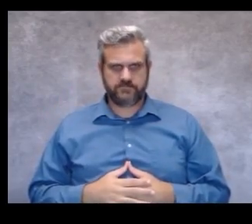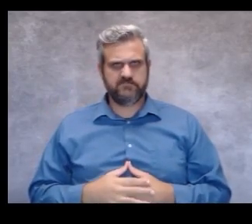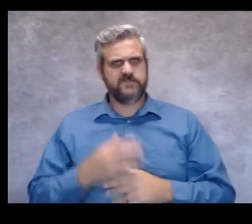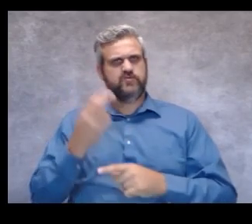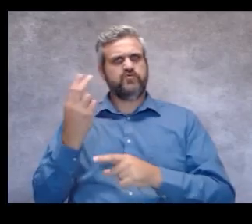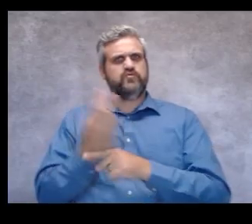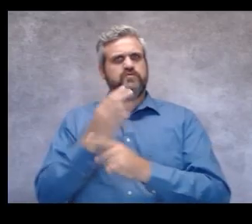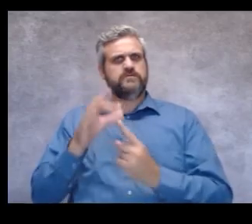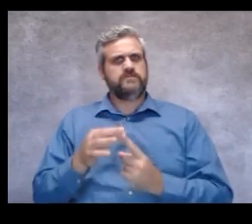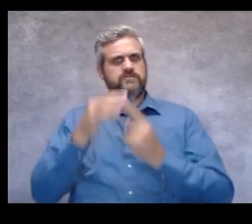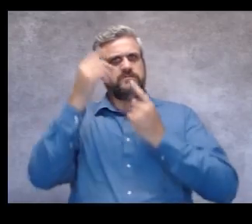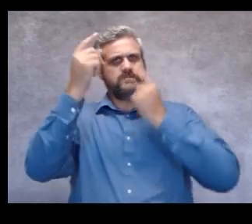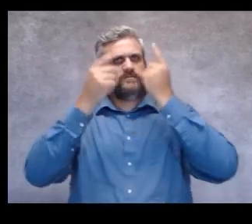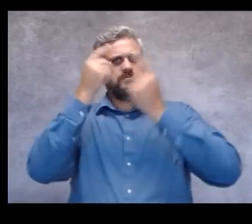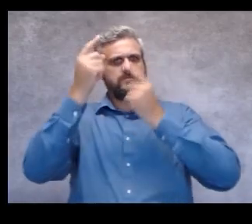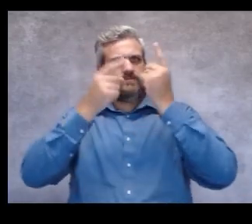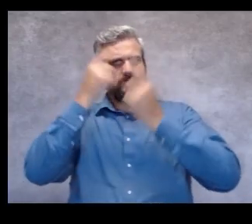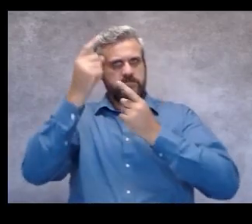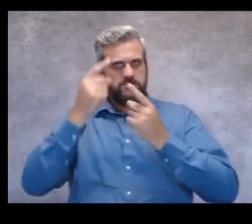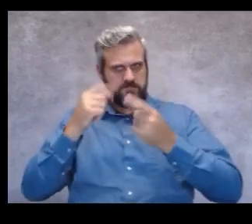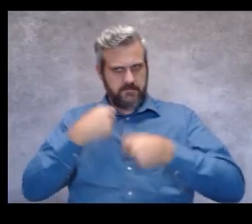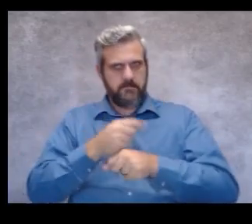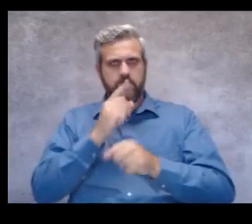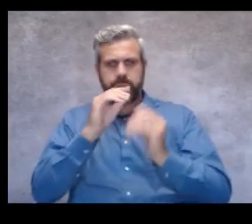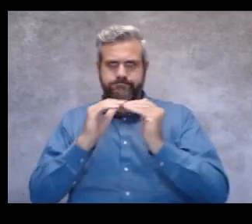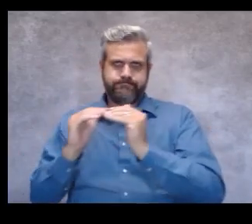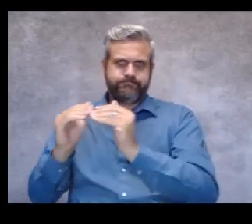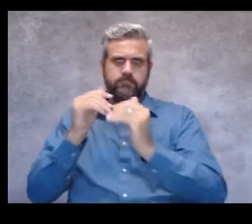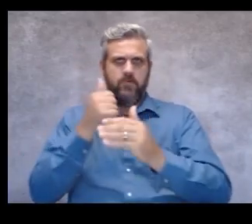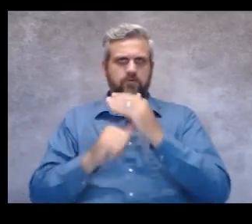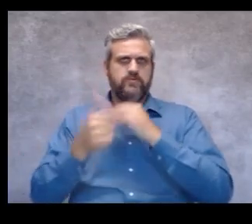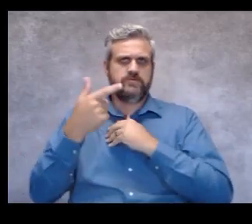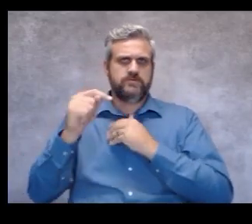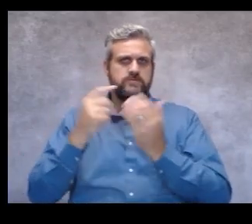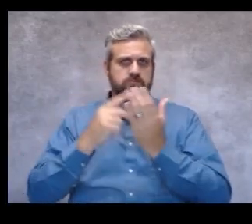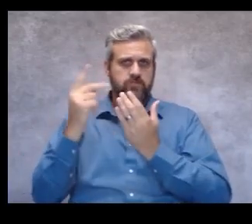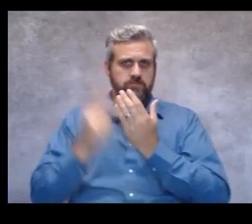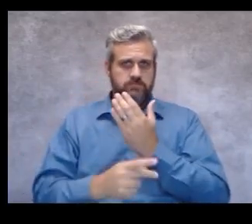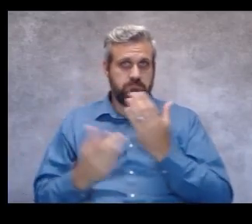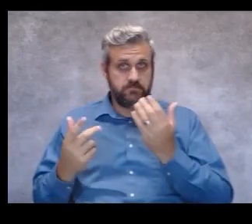Using special considerations assist in ensuring equity in the GT program.